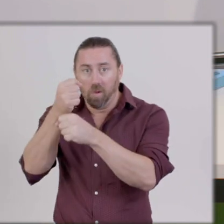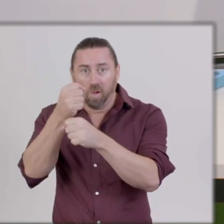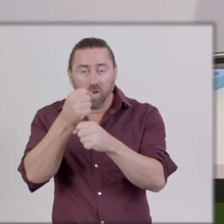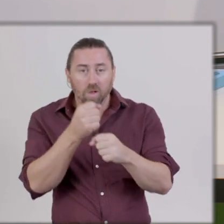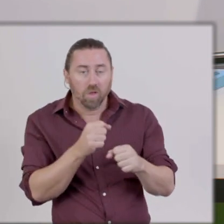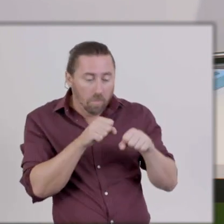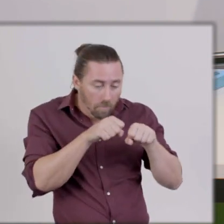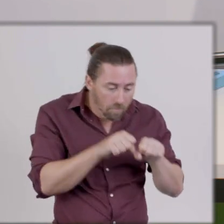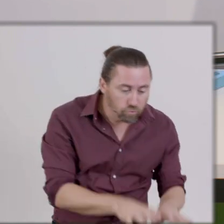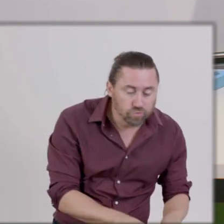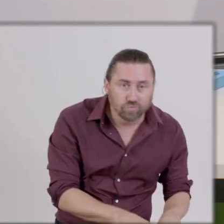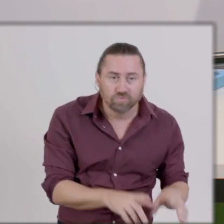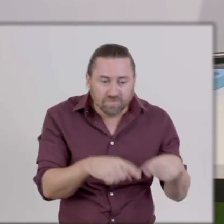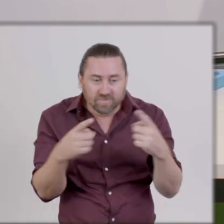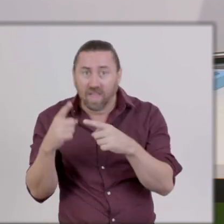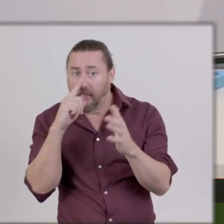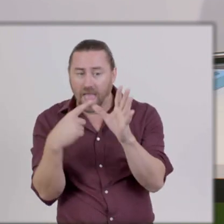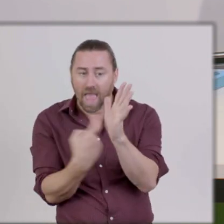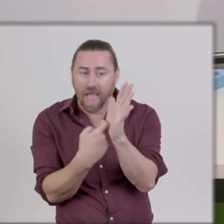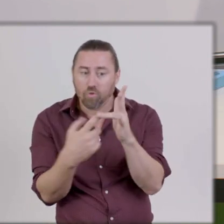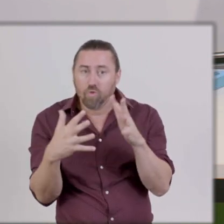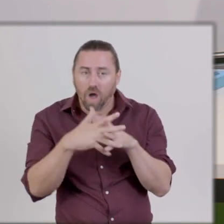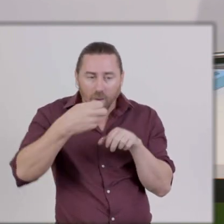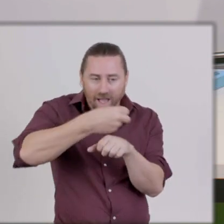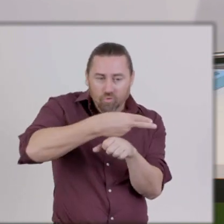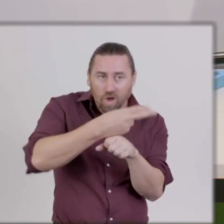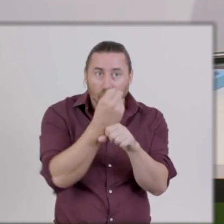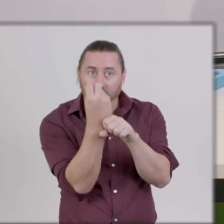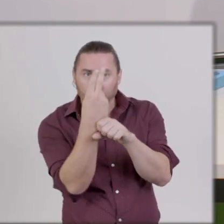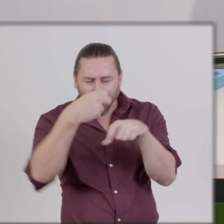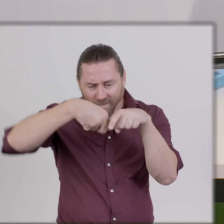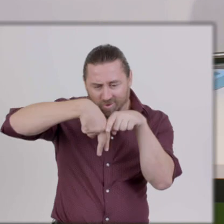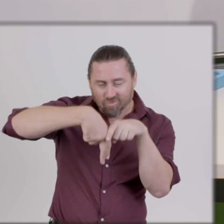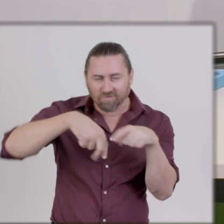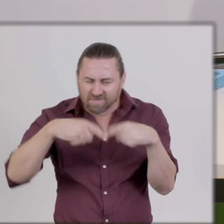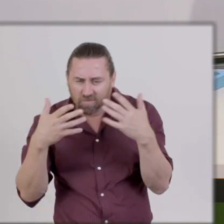We can draw arrows to show the direction of the pushes and pulls.